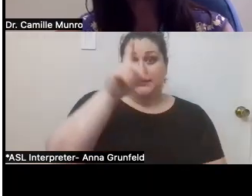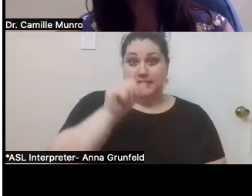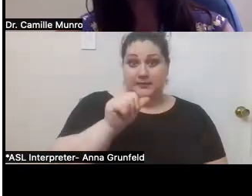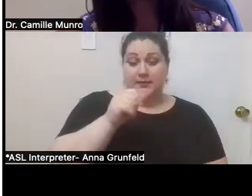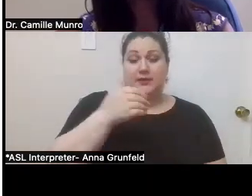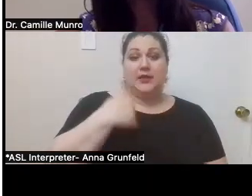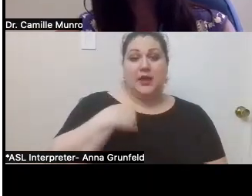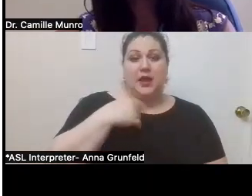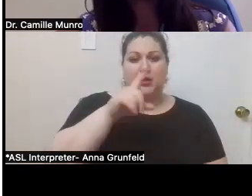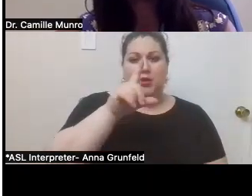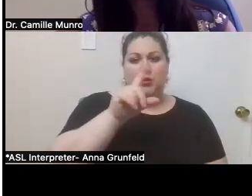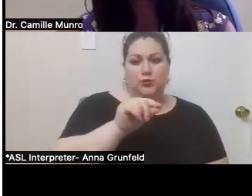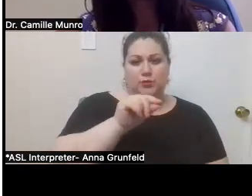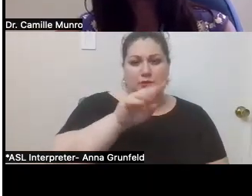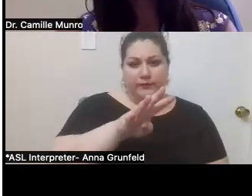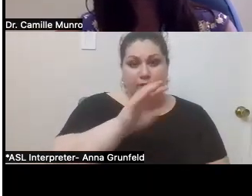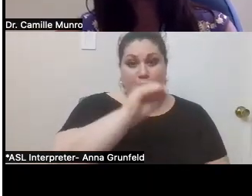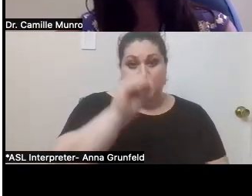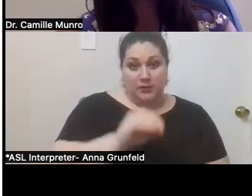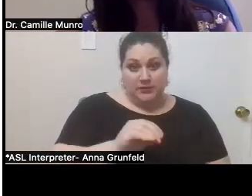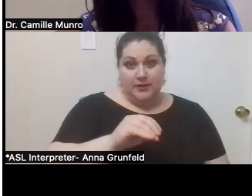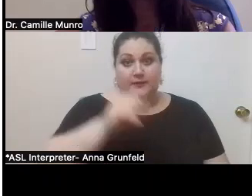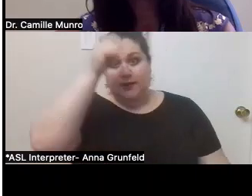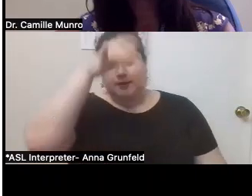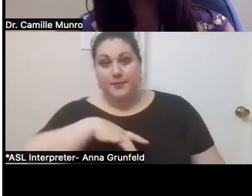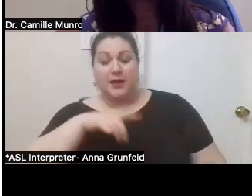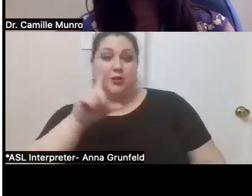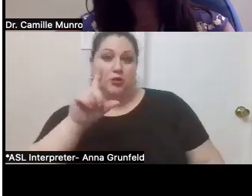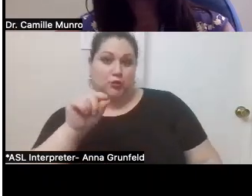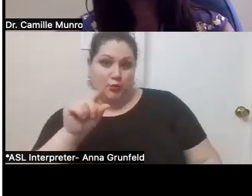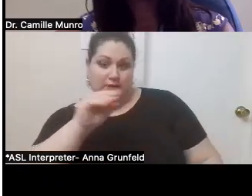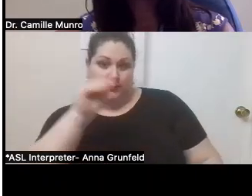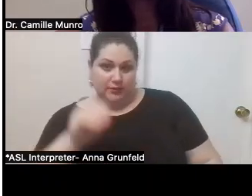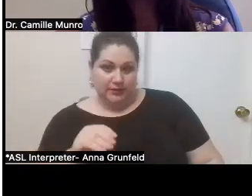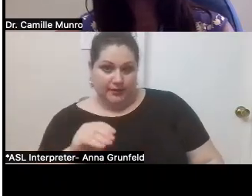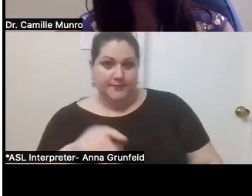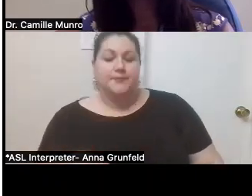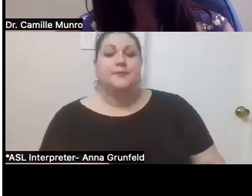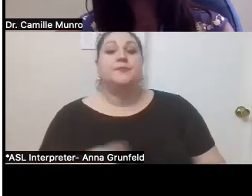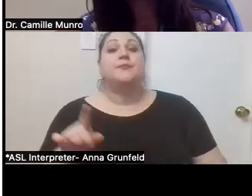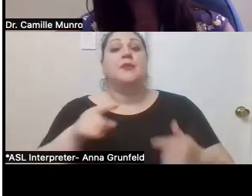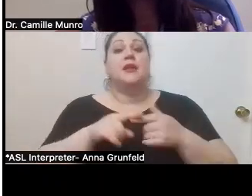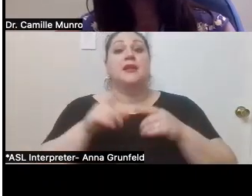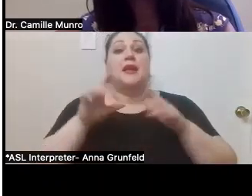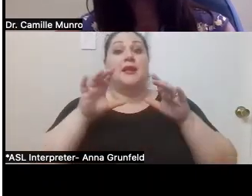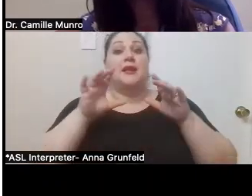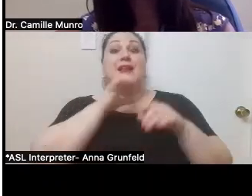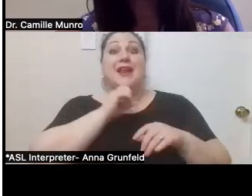By age group, it's broken down to youth age 15 to 24, 13%.